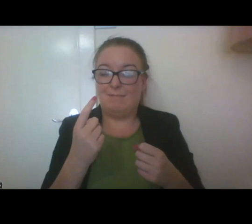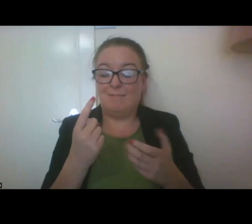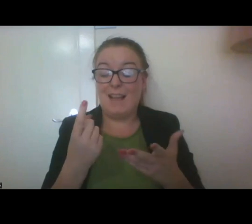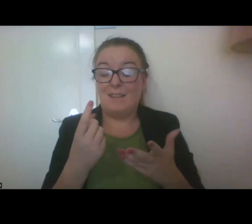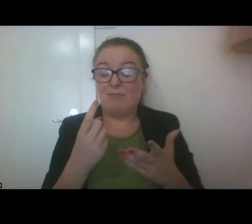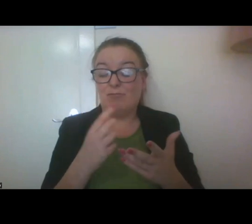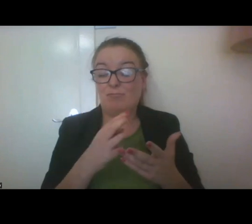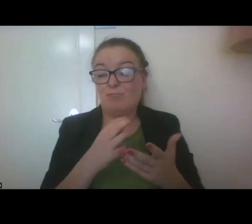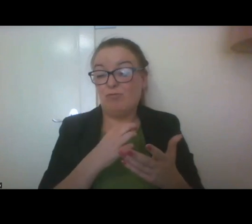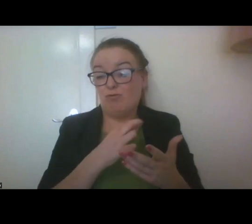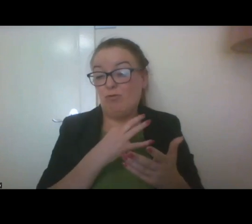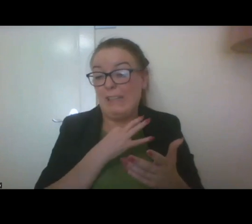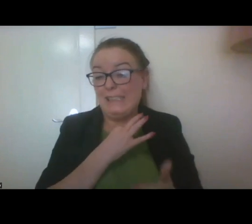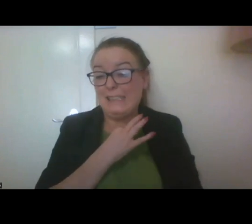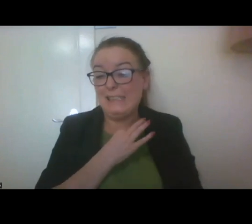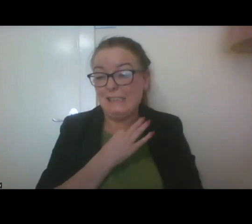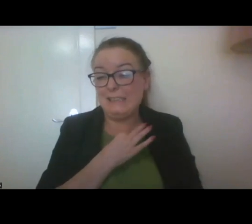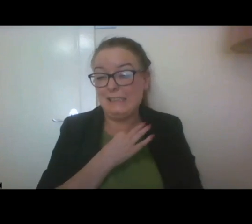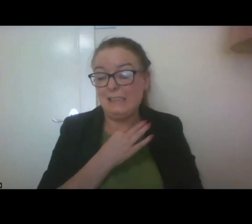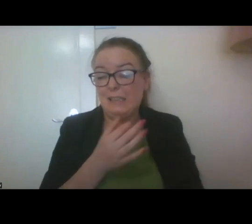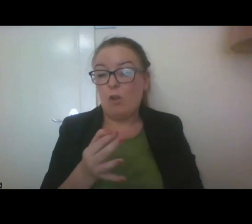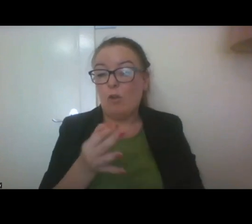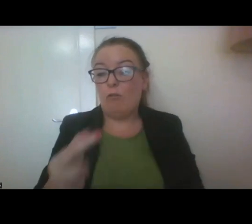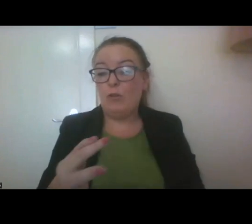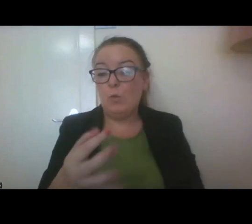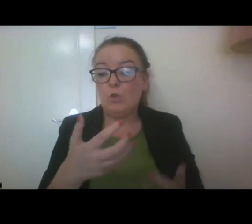Future technologies, to be fully aware,